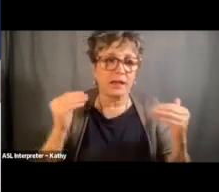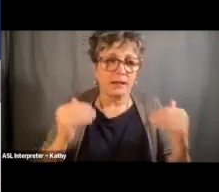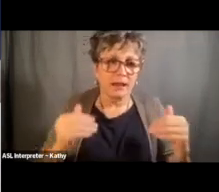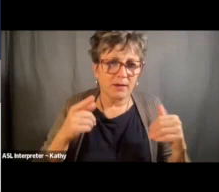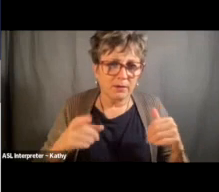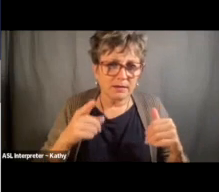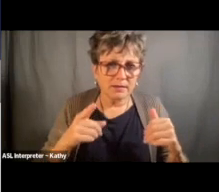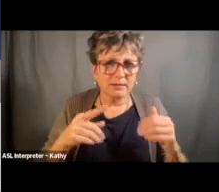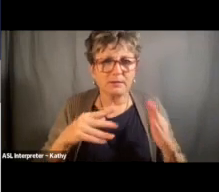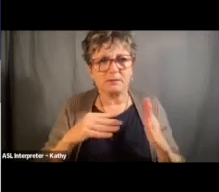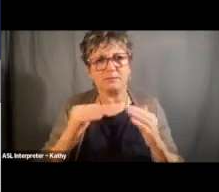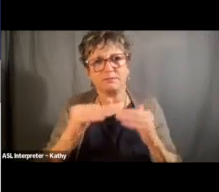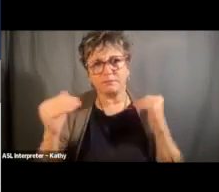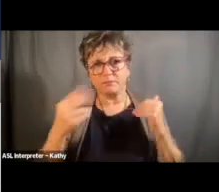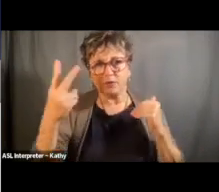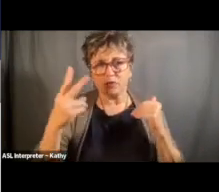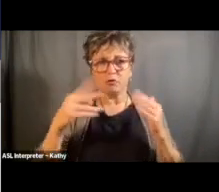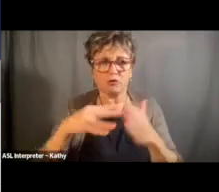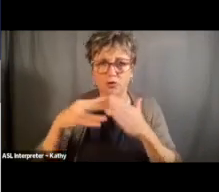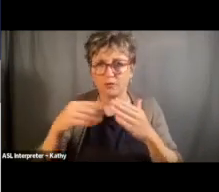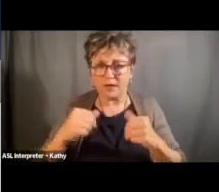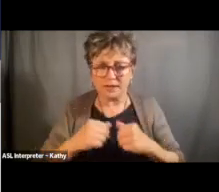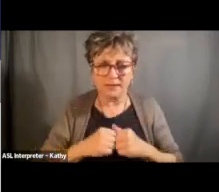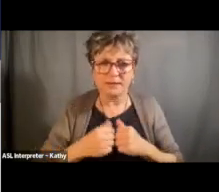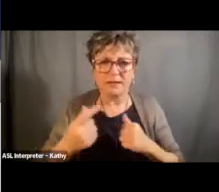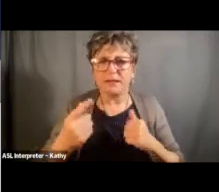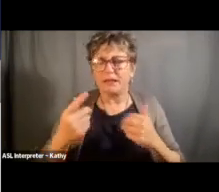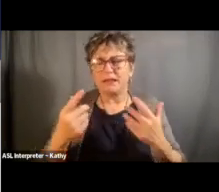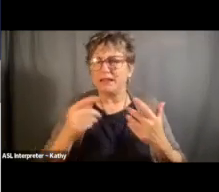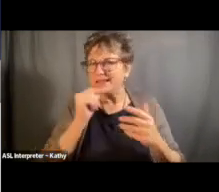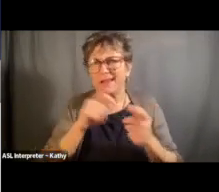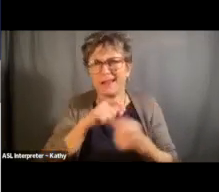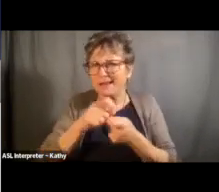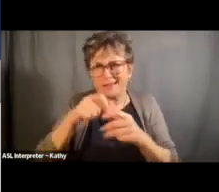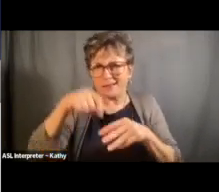detailed. It asks about, I think 10 questions. If you